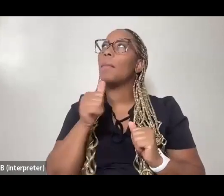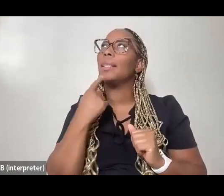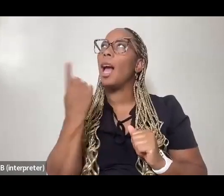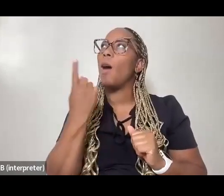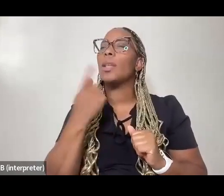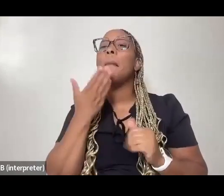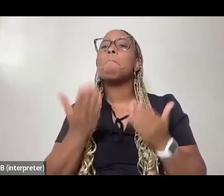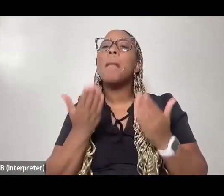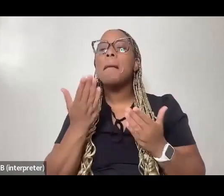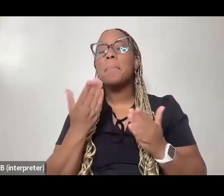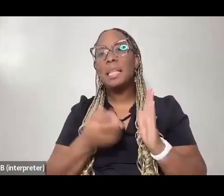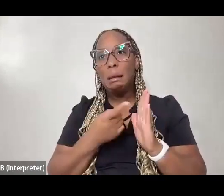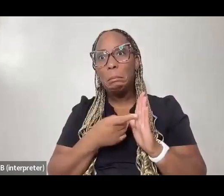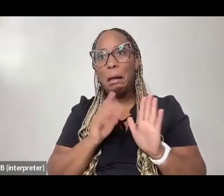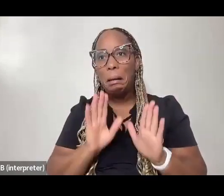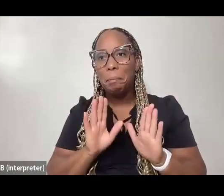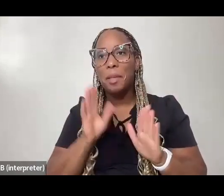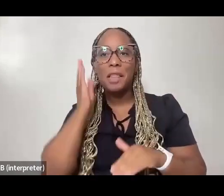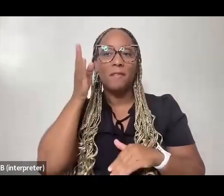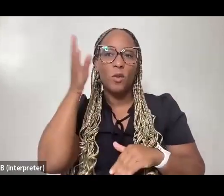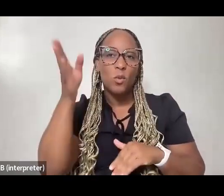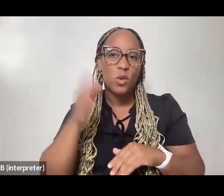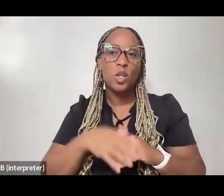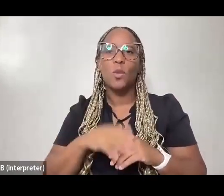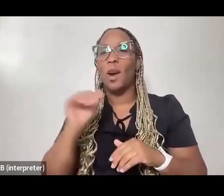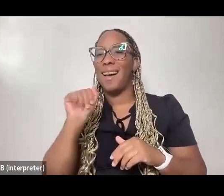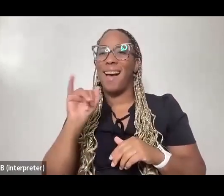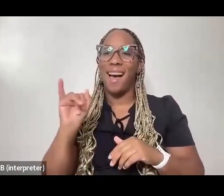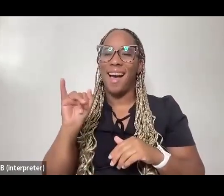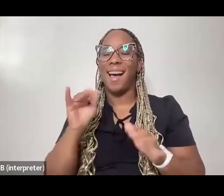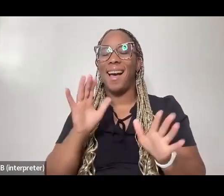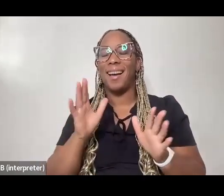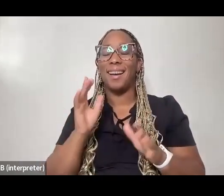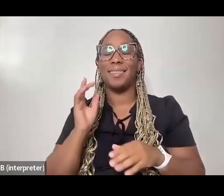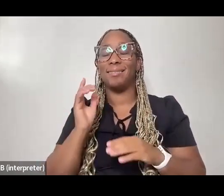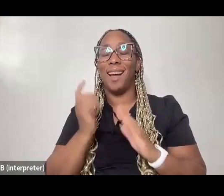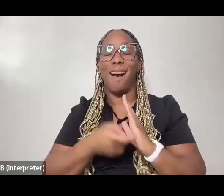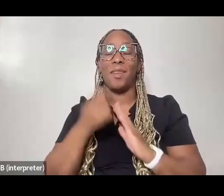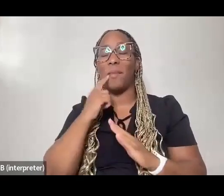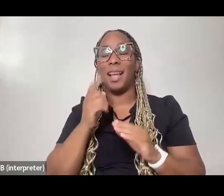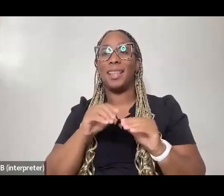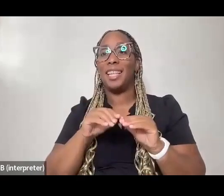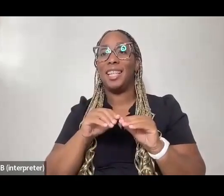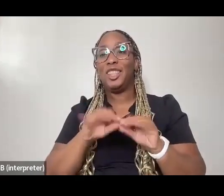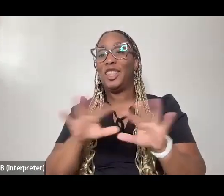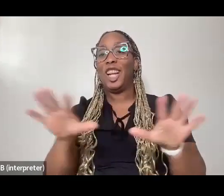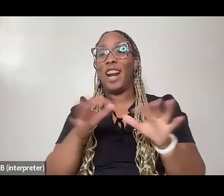Maybe there will be a time in the future where A.I. and automatically generated captions will be the best thing